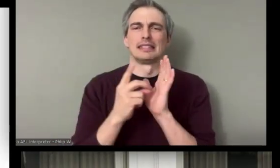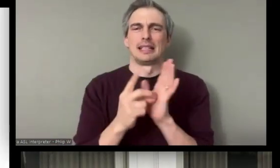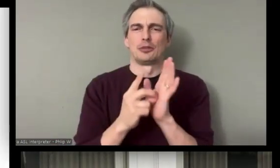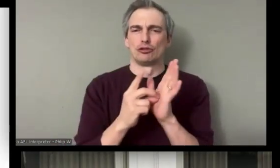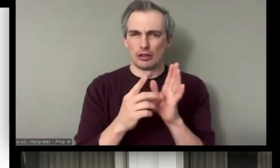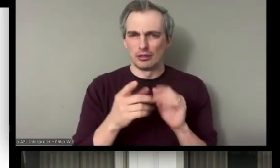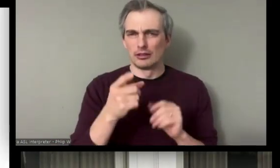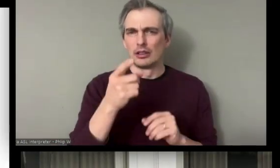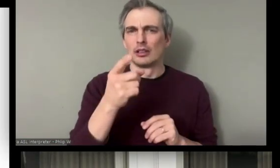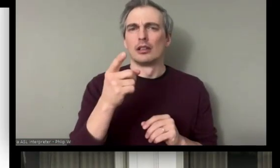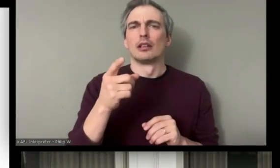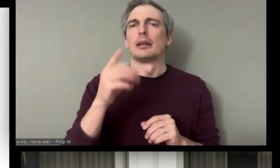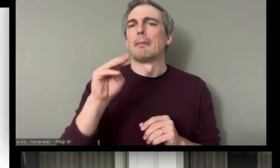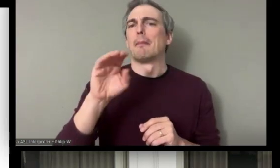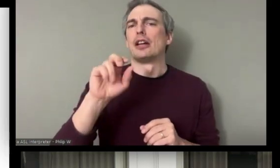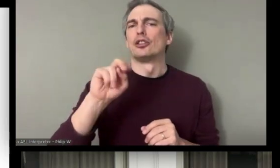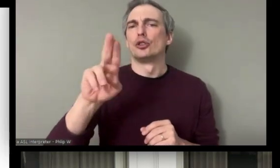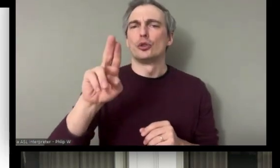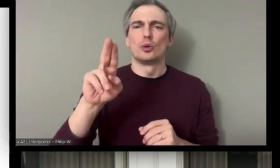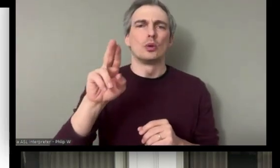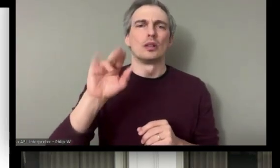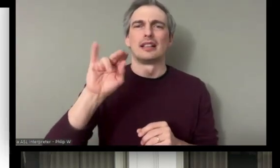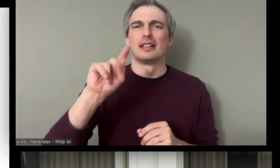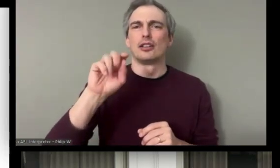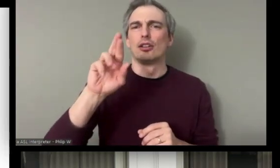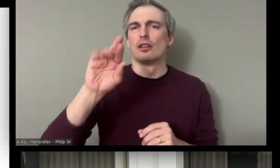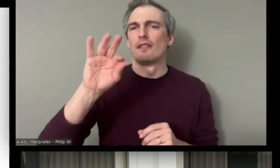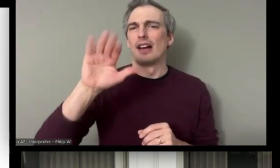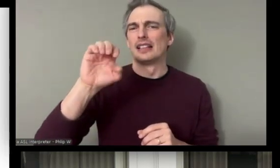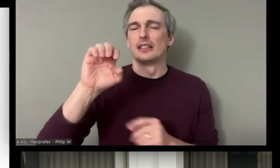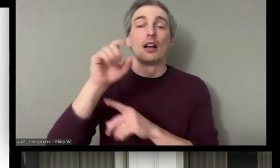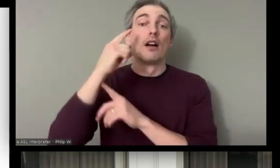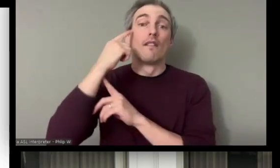And the screen is showing that the menu can be pulled closer to